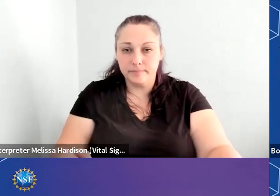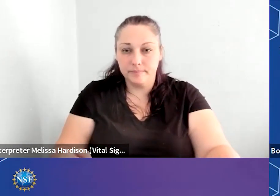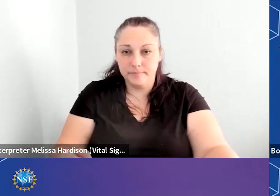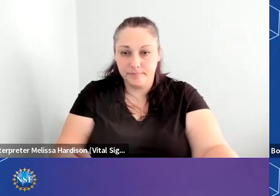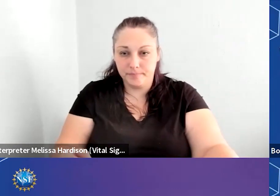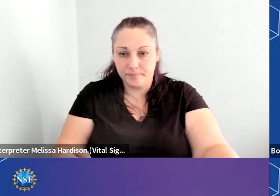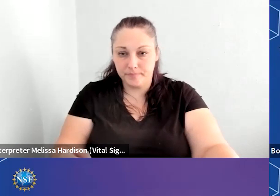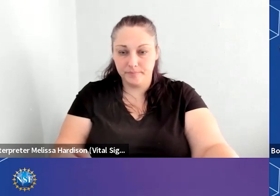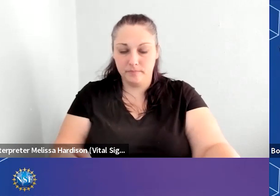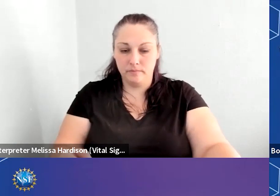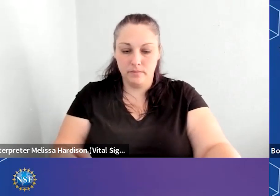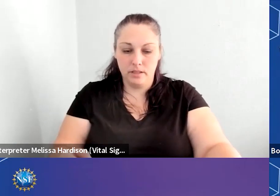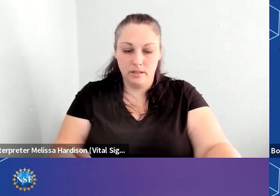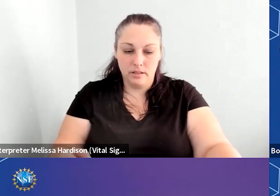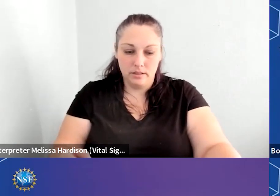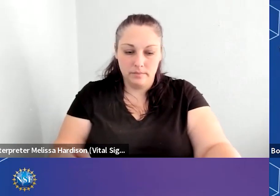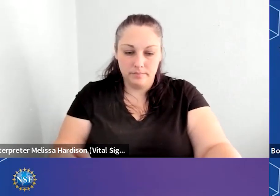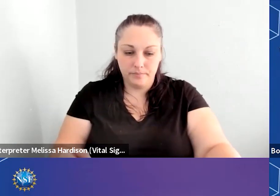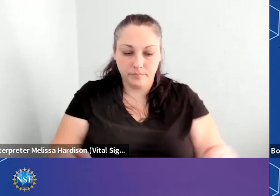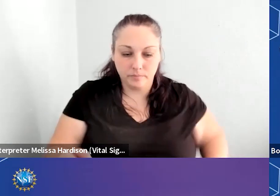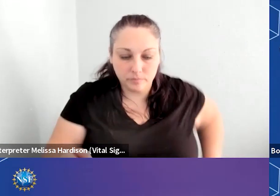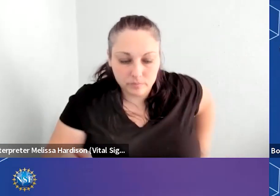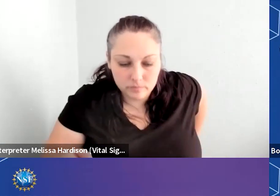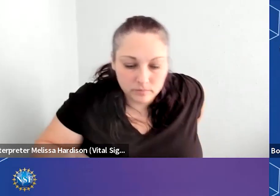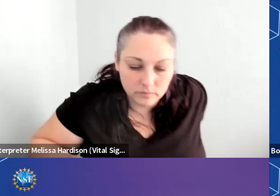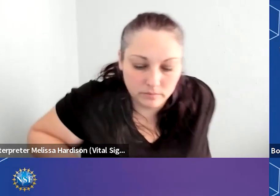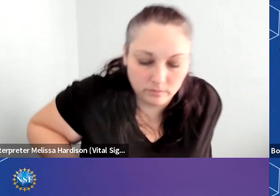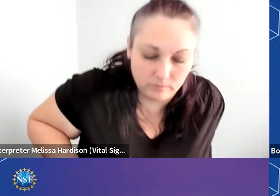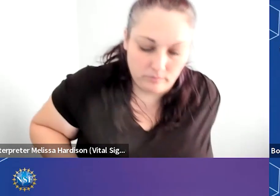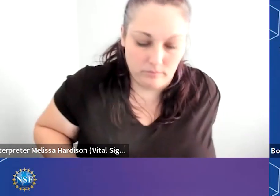Beth Strausser: Okay, alright. Bonnie, anything to add to that or --